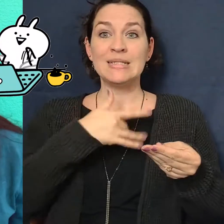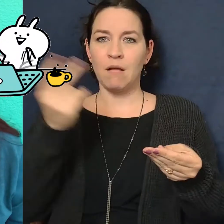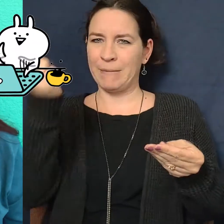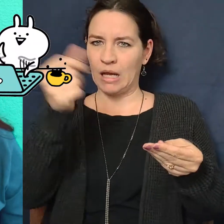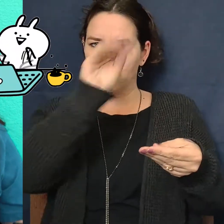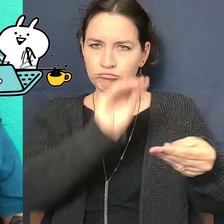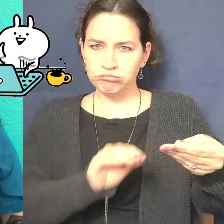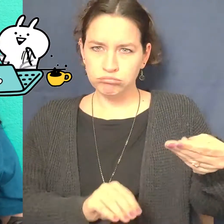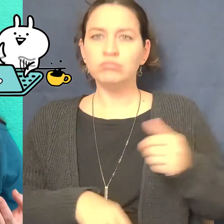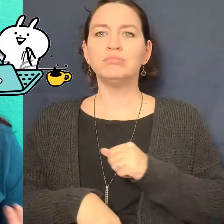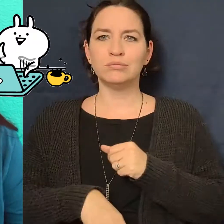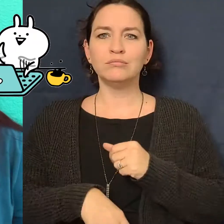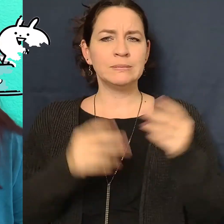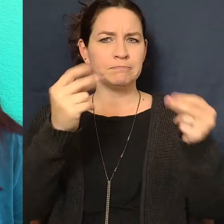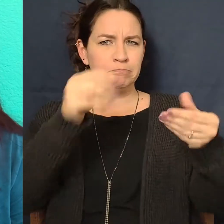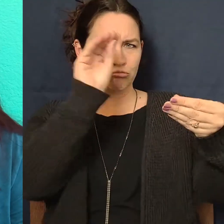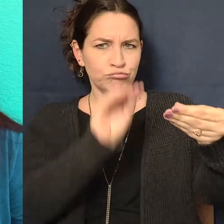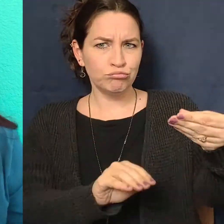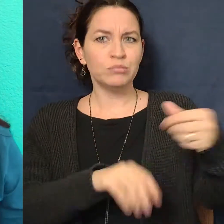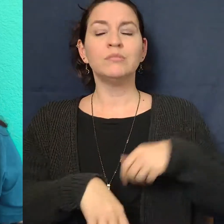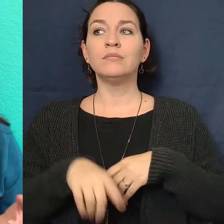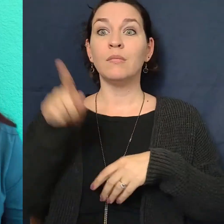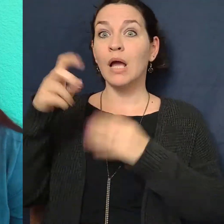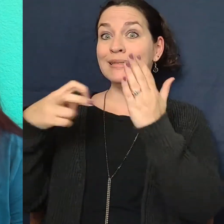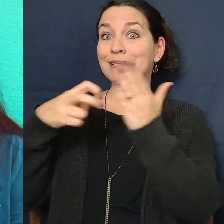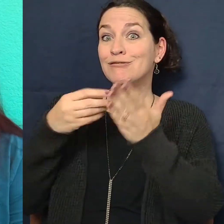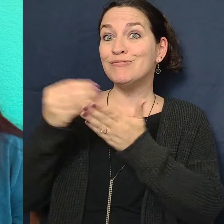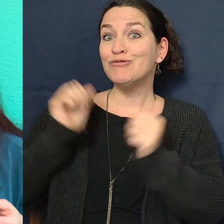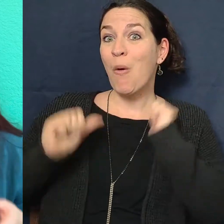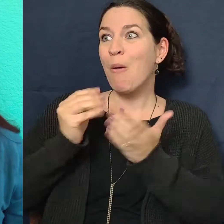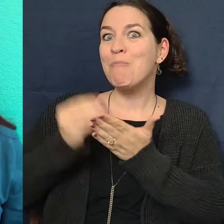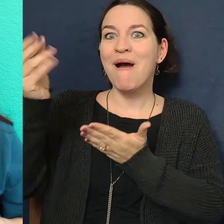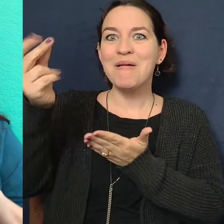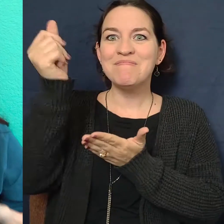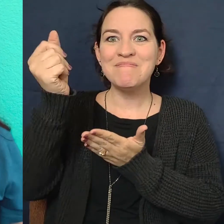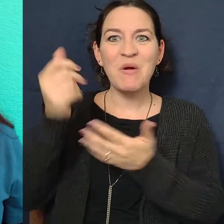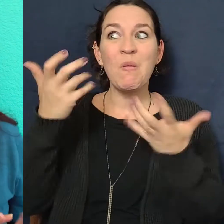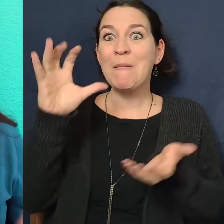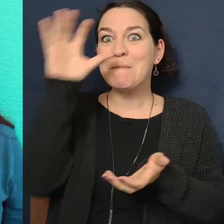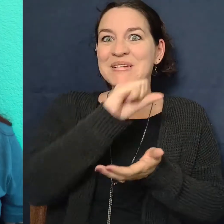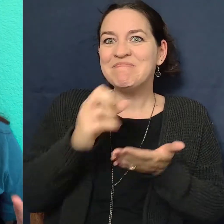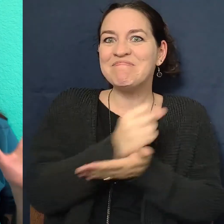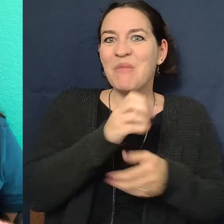immediately, and they are going to reserve their spot immediately, and they're going to buy that ticket immediately, because they don't want to miss that